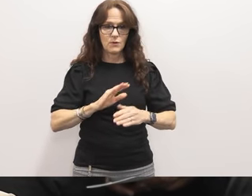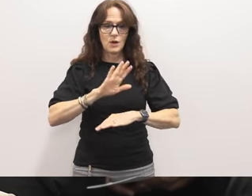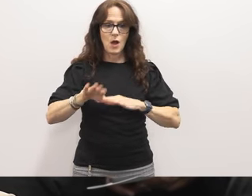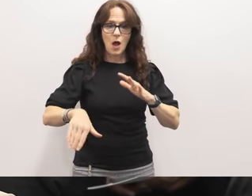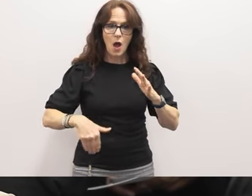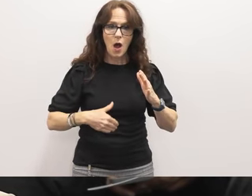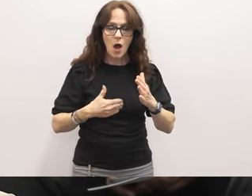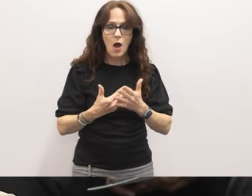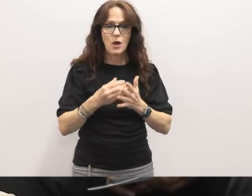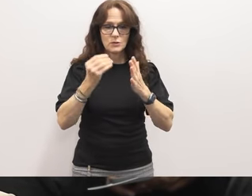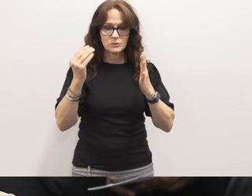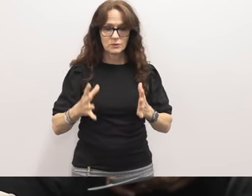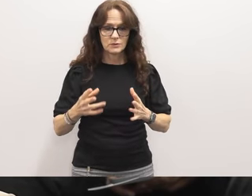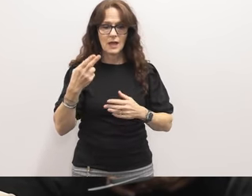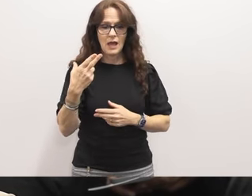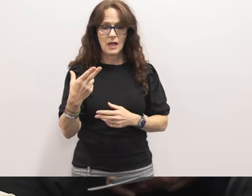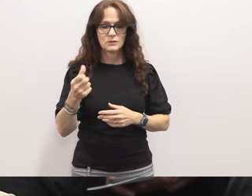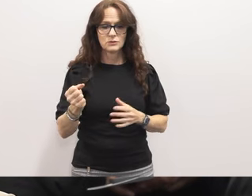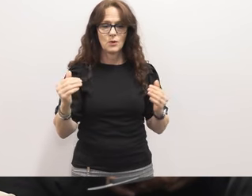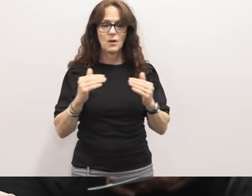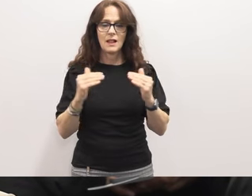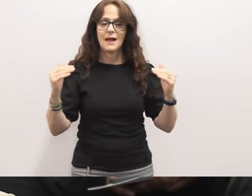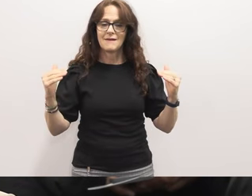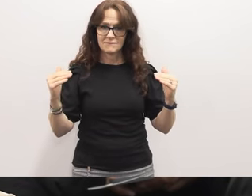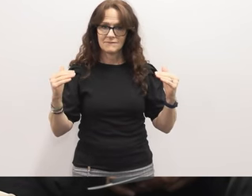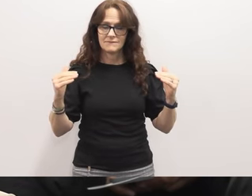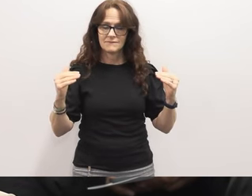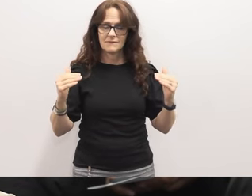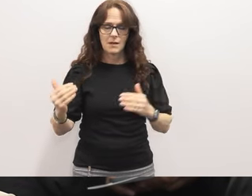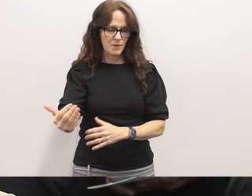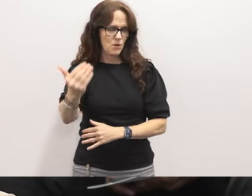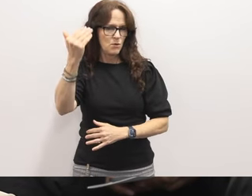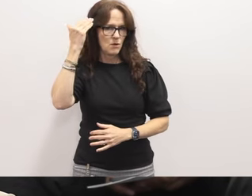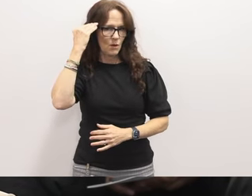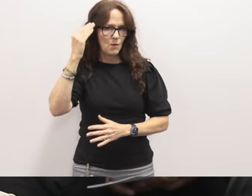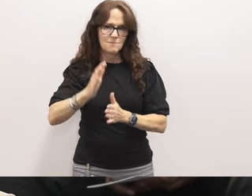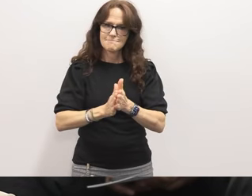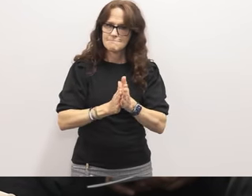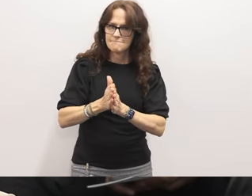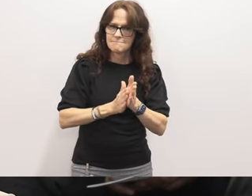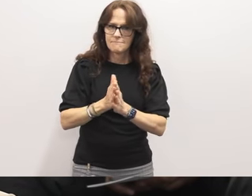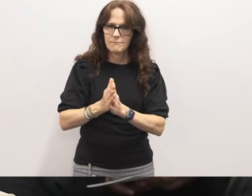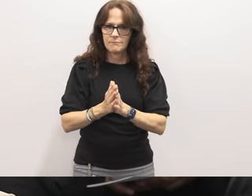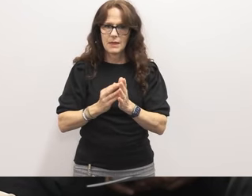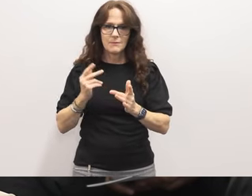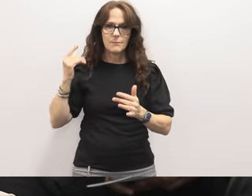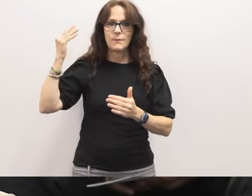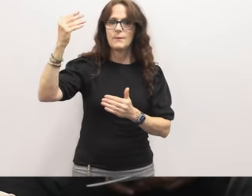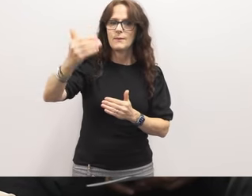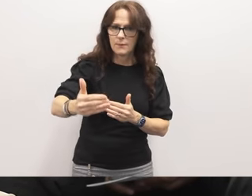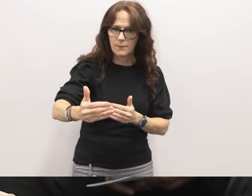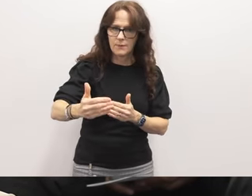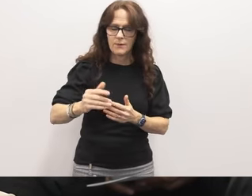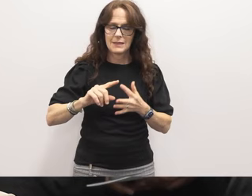at high school level, but knowing that we need to be proactive and really think about that leading indicator of ninth grade